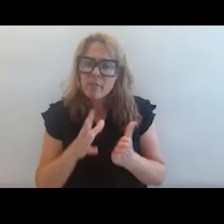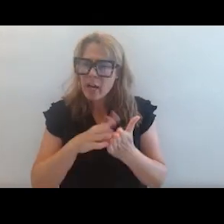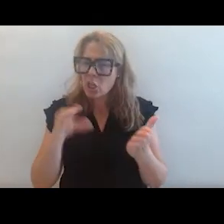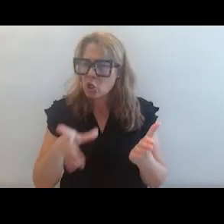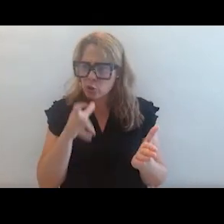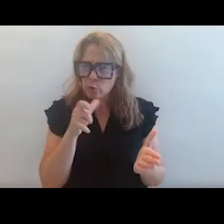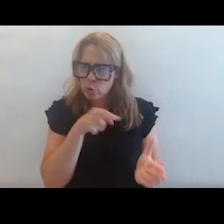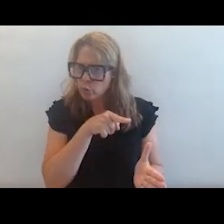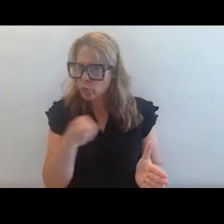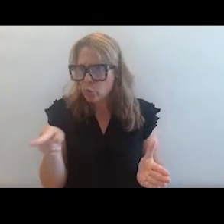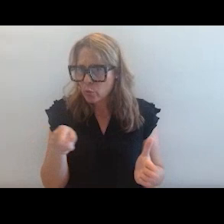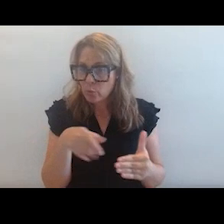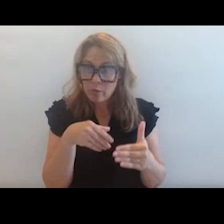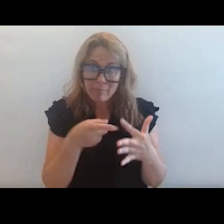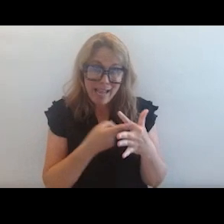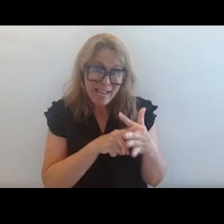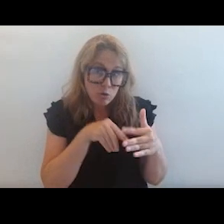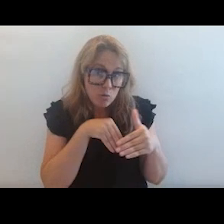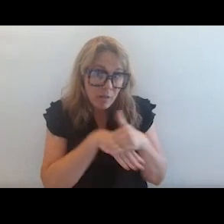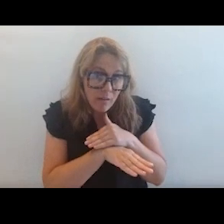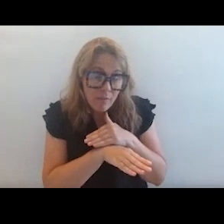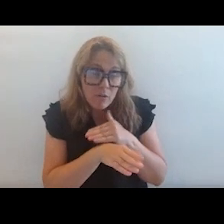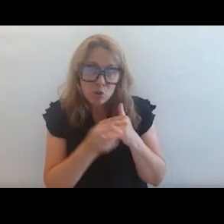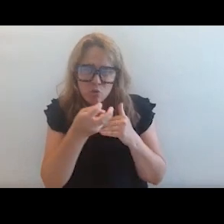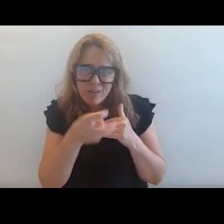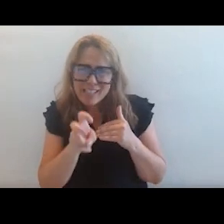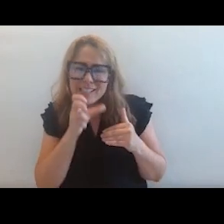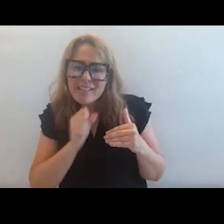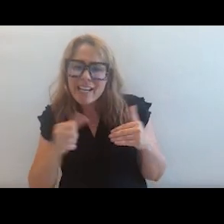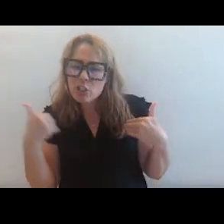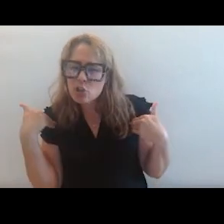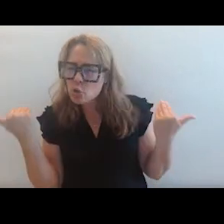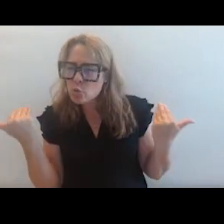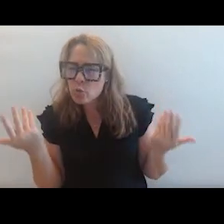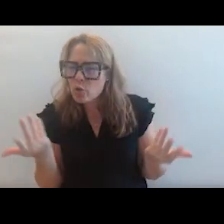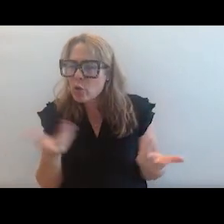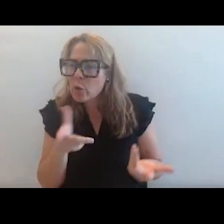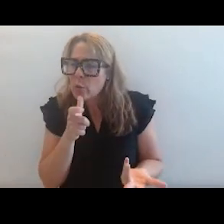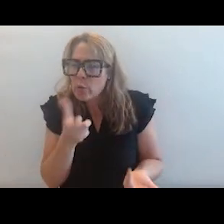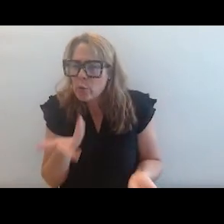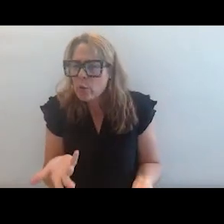they entry-level workers? Transition-age youth? Who are they, and where are they